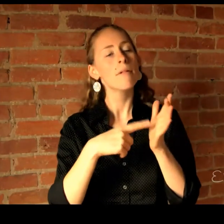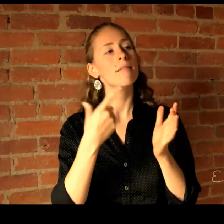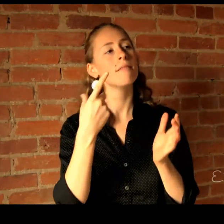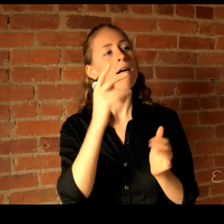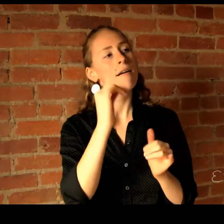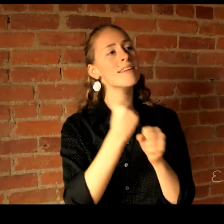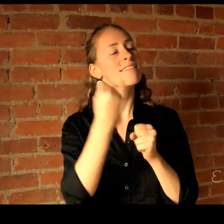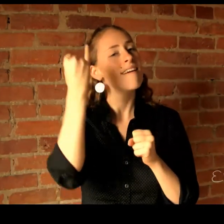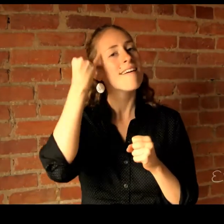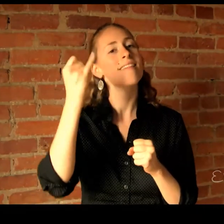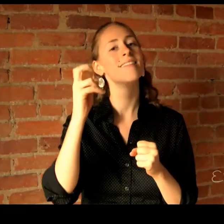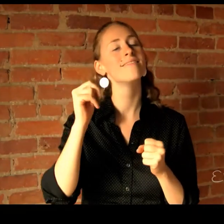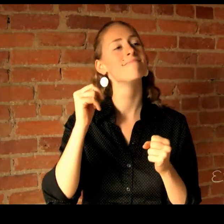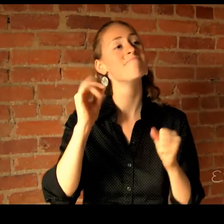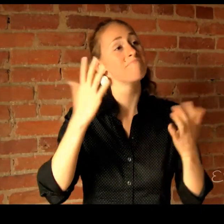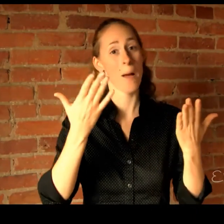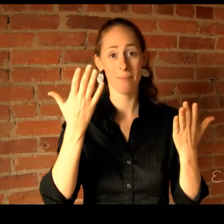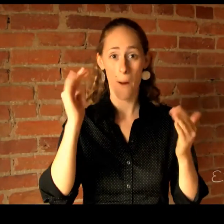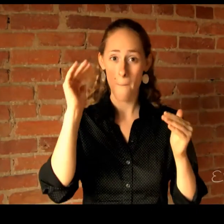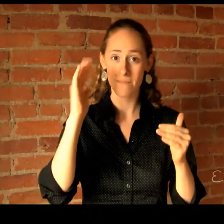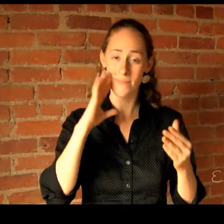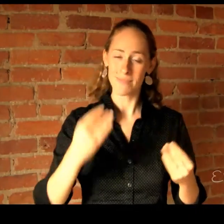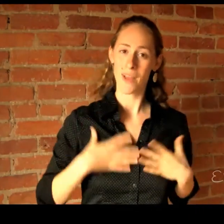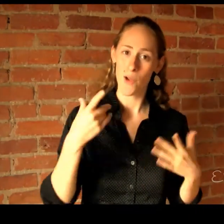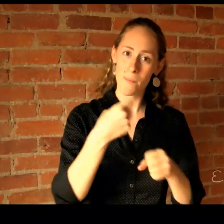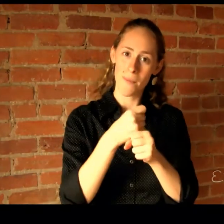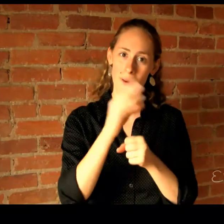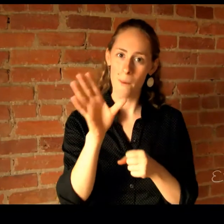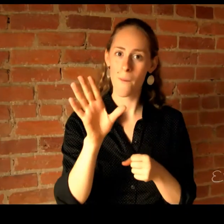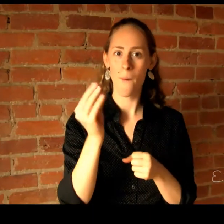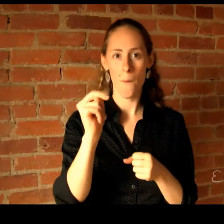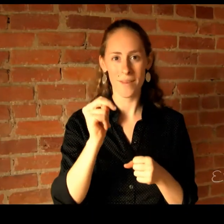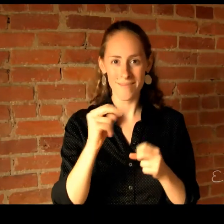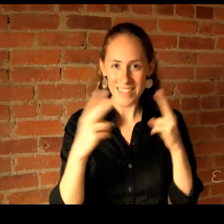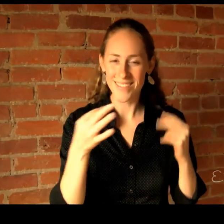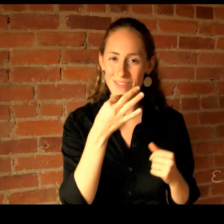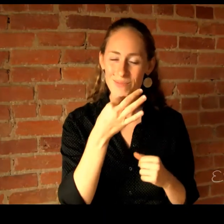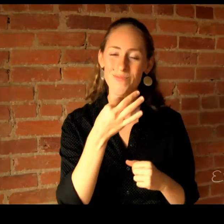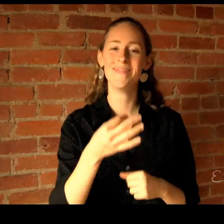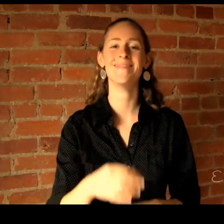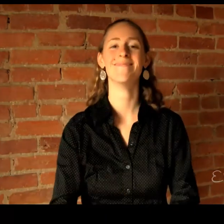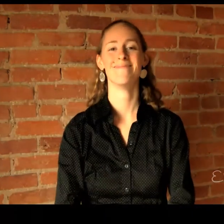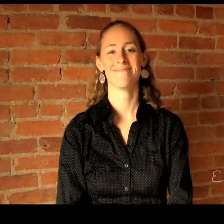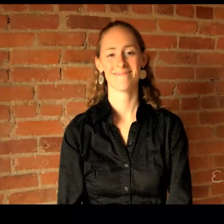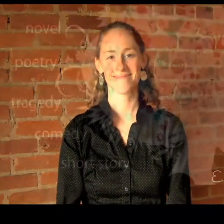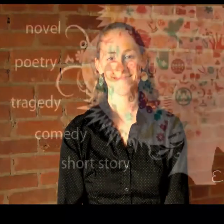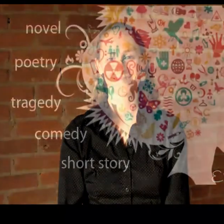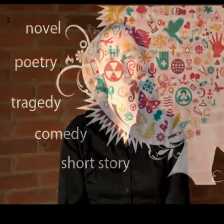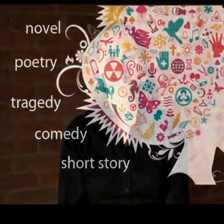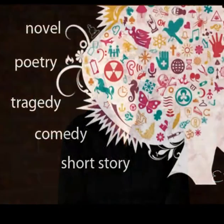your work. You will see a sample of my work and hopefully it will inspire you to create your own work very soon!